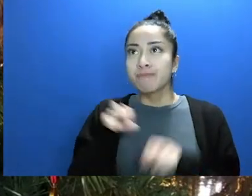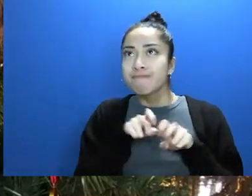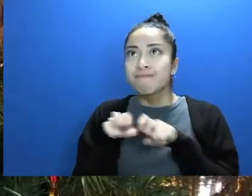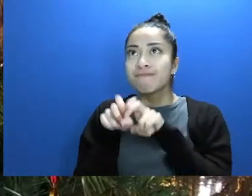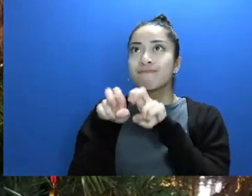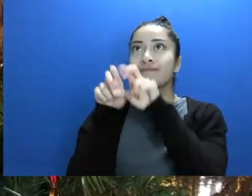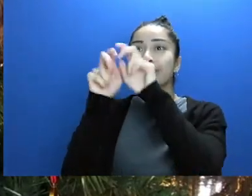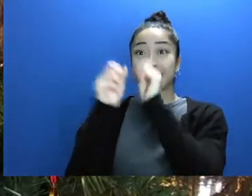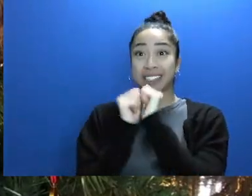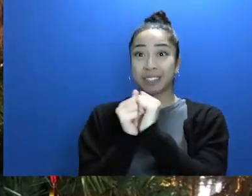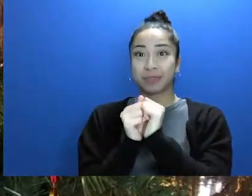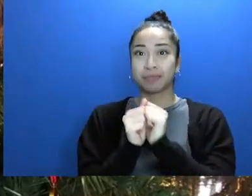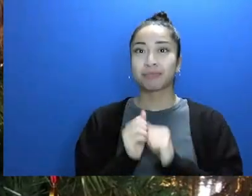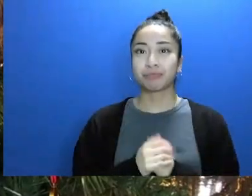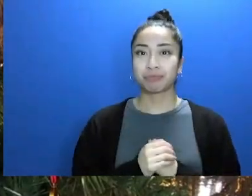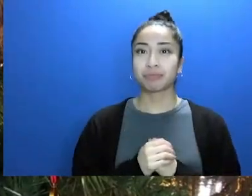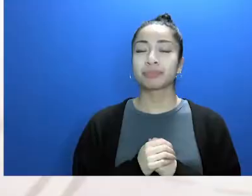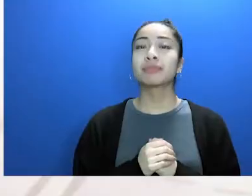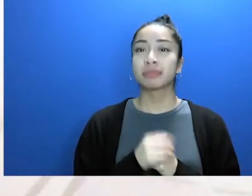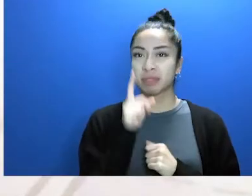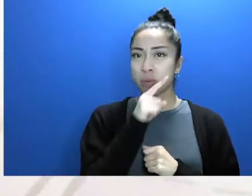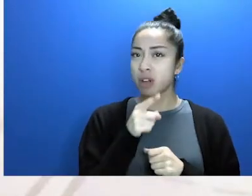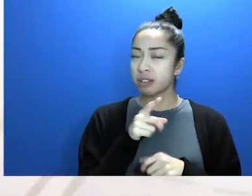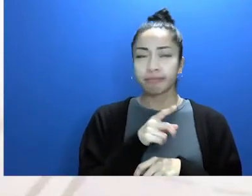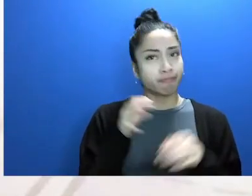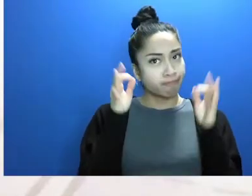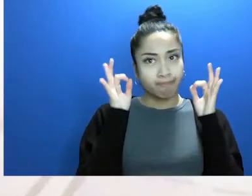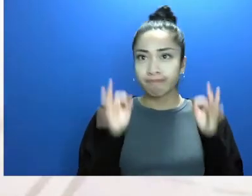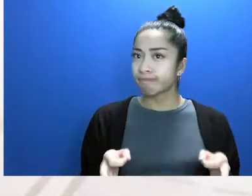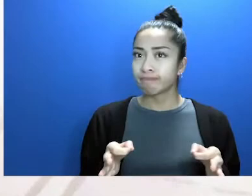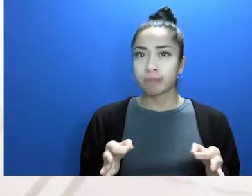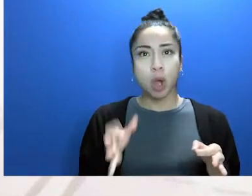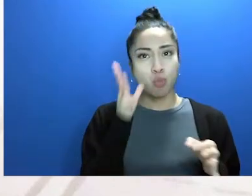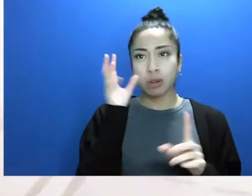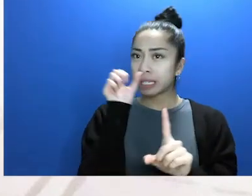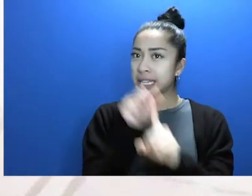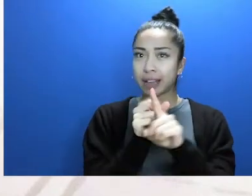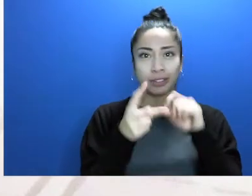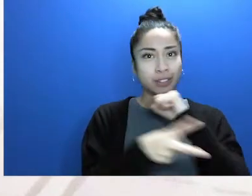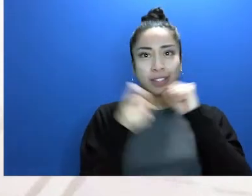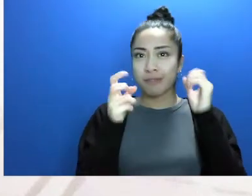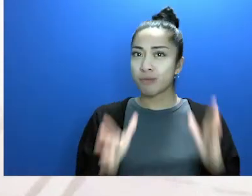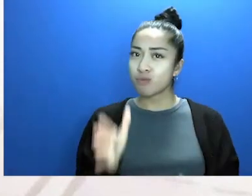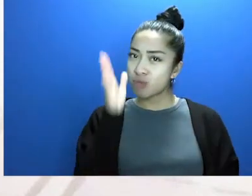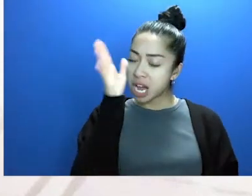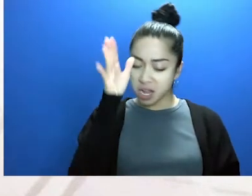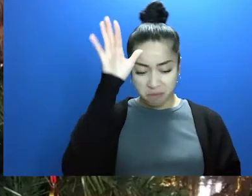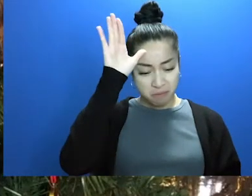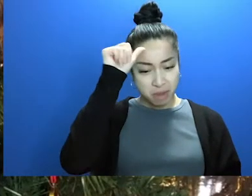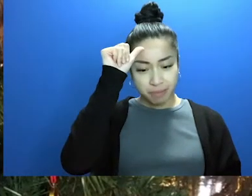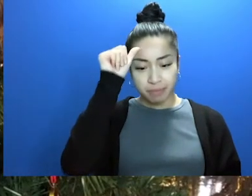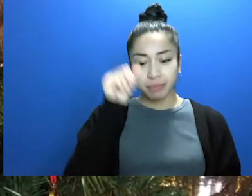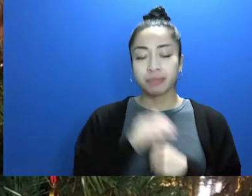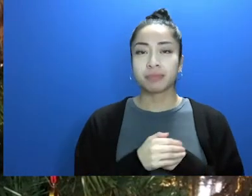was clarisse's pledge they burst through the window and were shocked to see the spoils of this